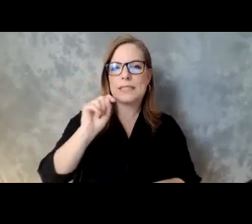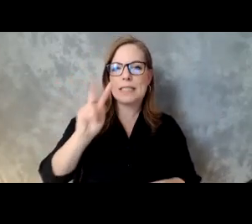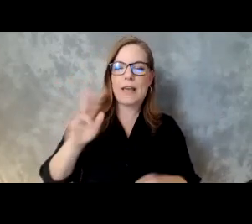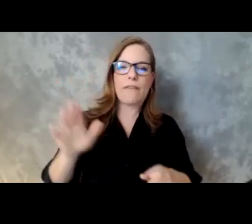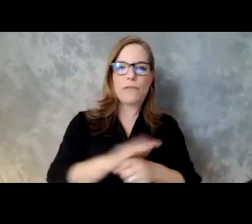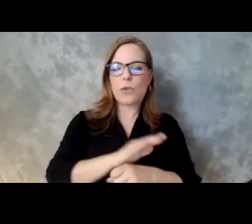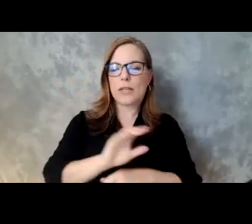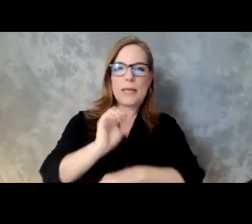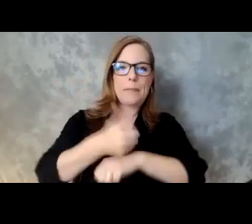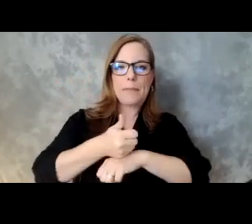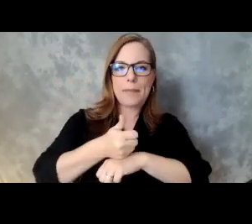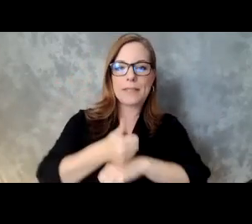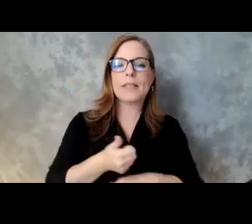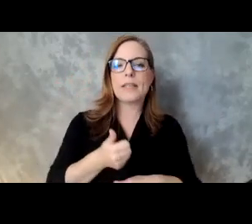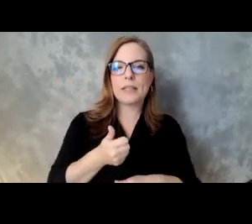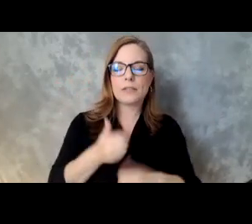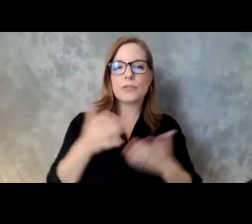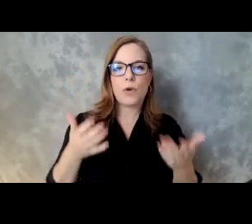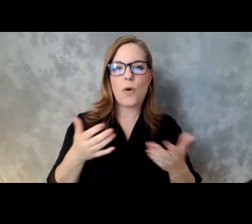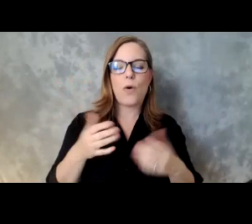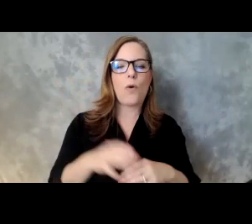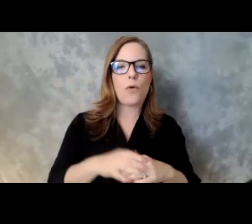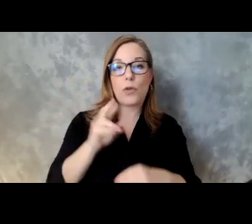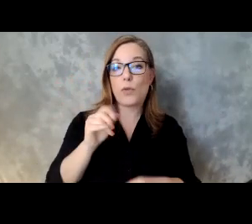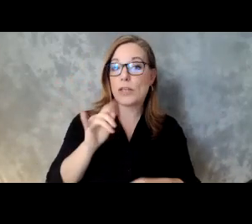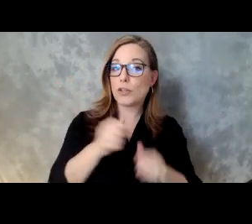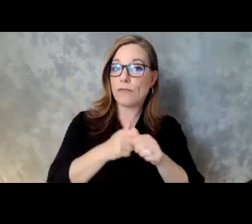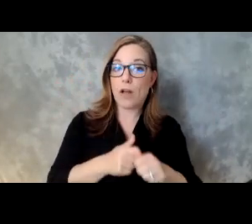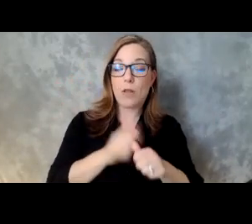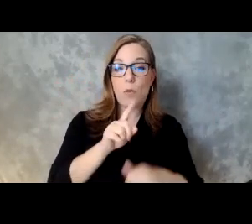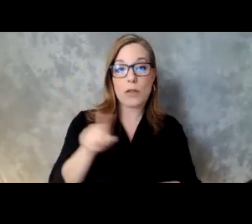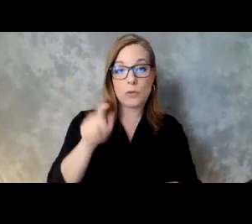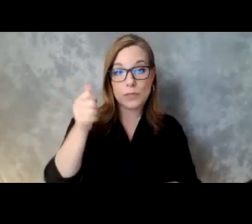at this point. Ratios are 1 to 10 subject to future legislative appropriation with a